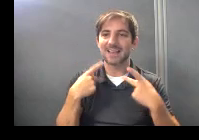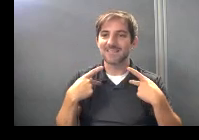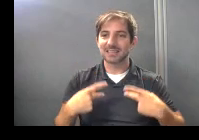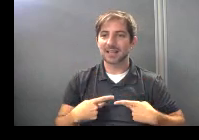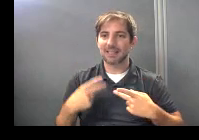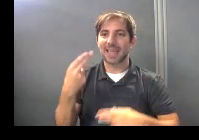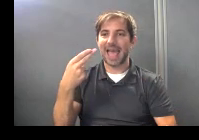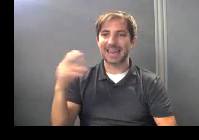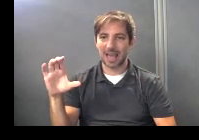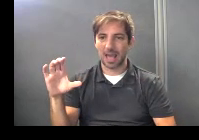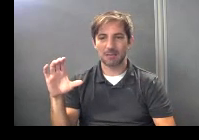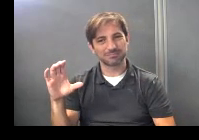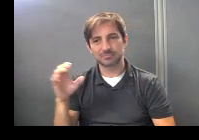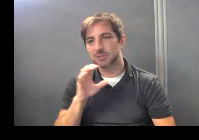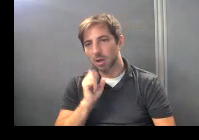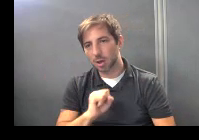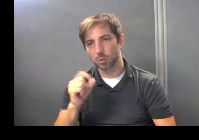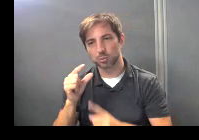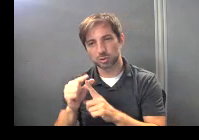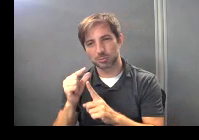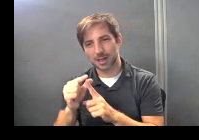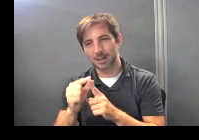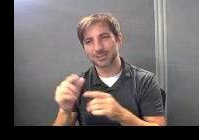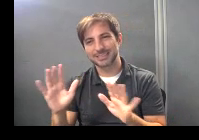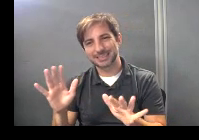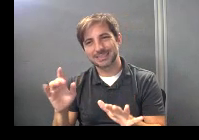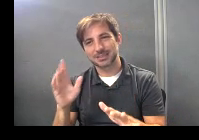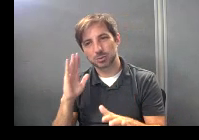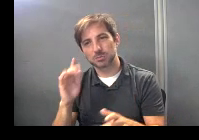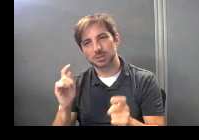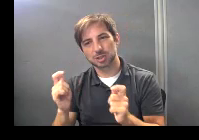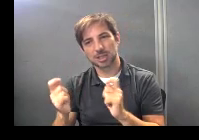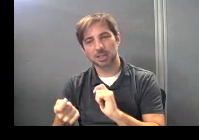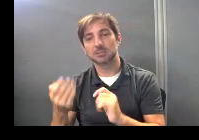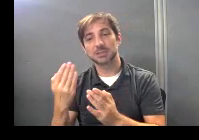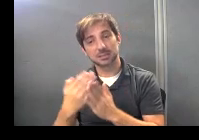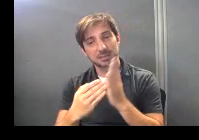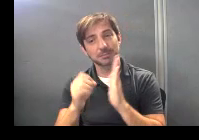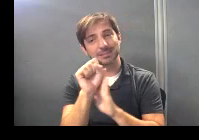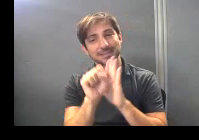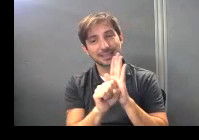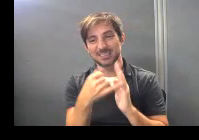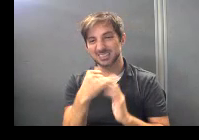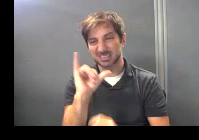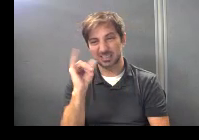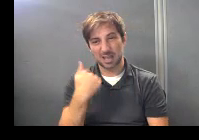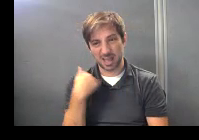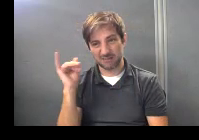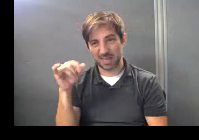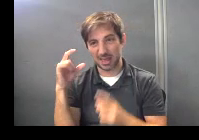SOME STATES STILL HAVE IT. LOOK FOR THE PARTS OF THE STATE LIBRARIES,